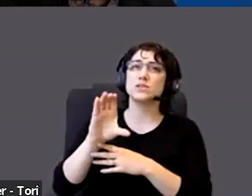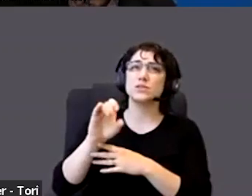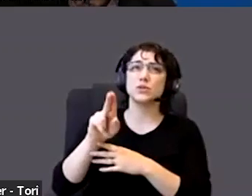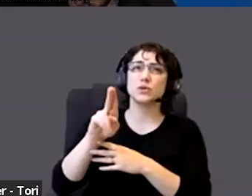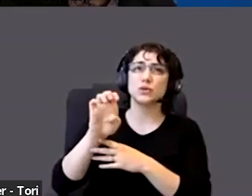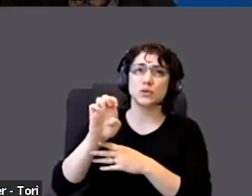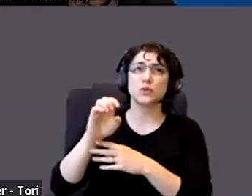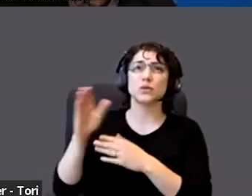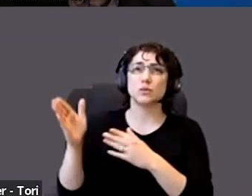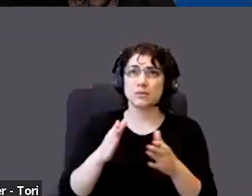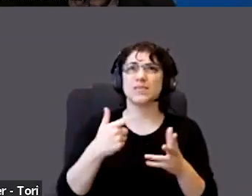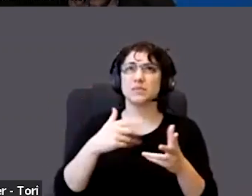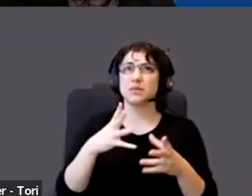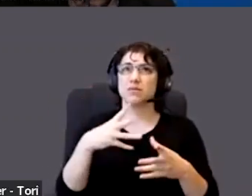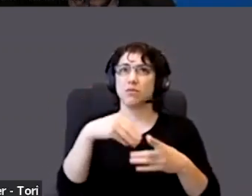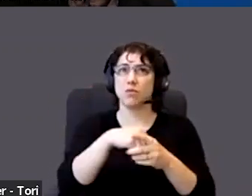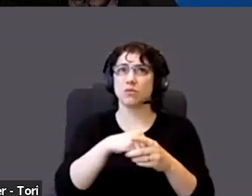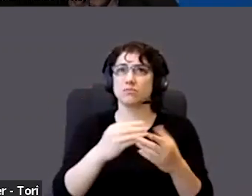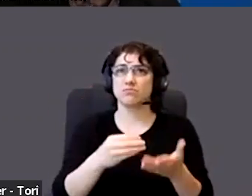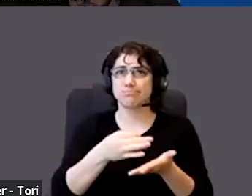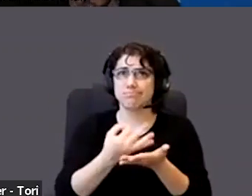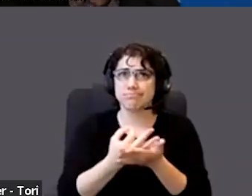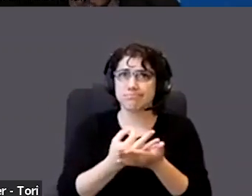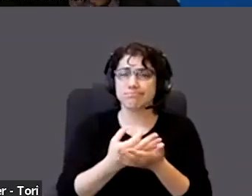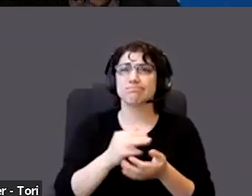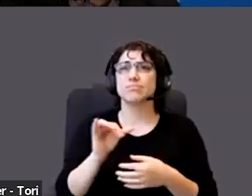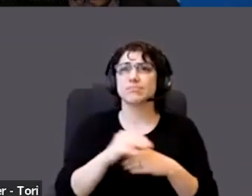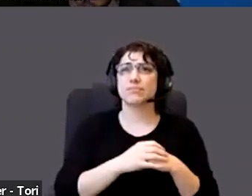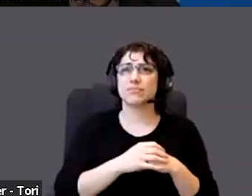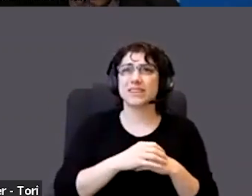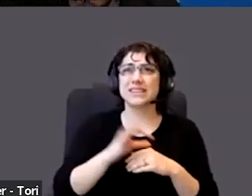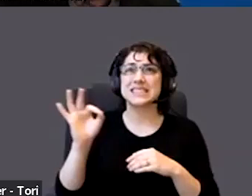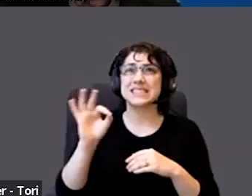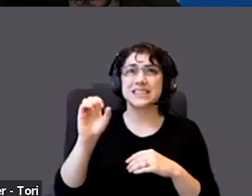as well as for longitudinal plan for CFA, are going to be essential.